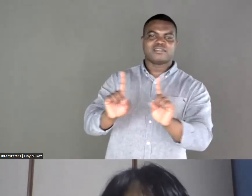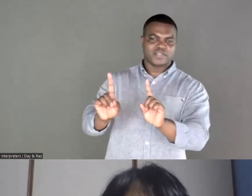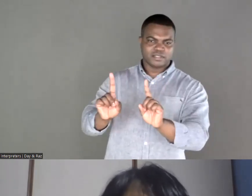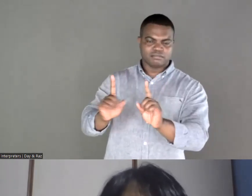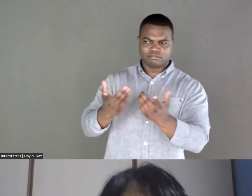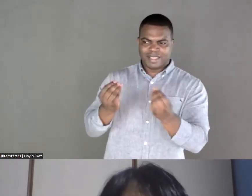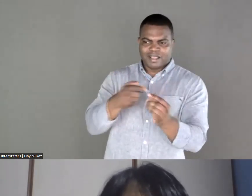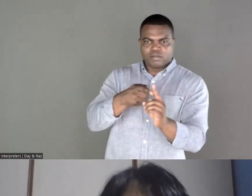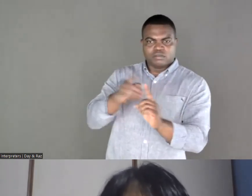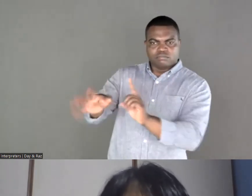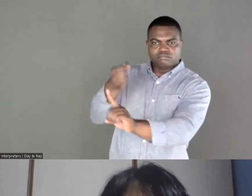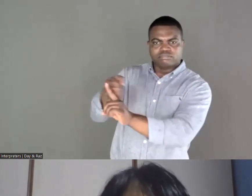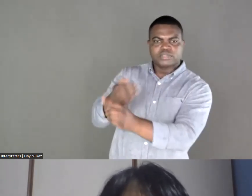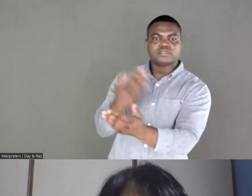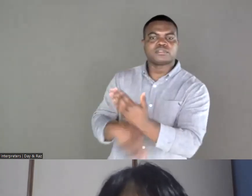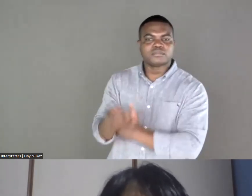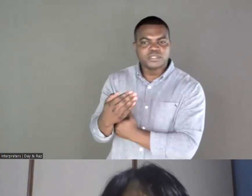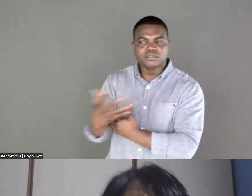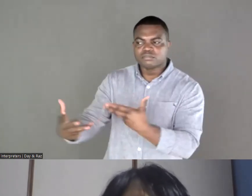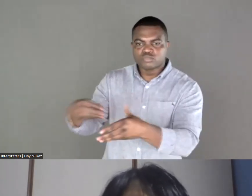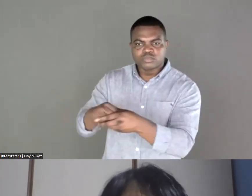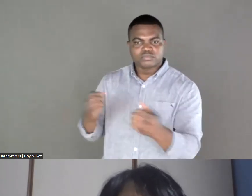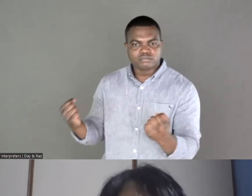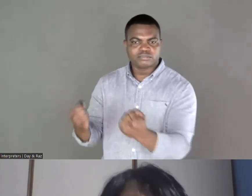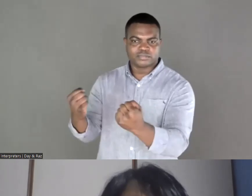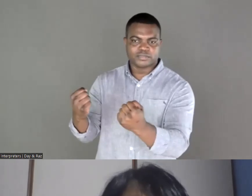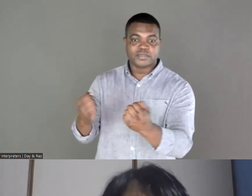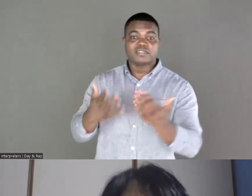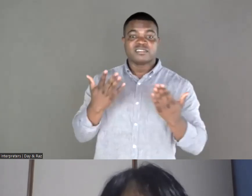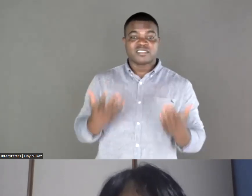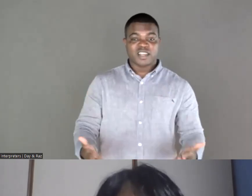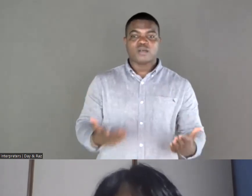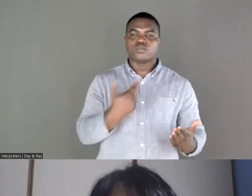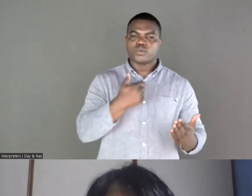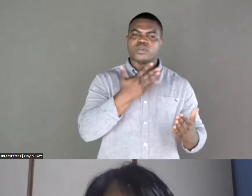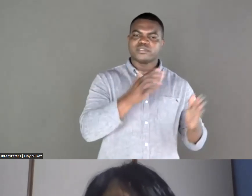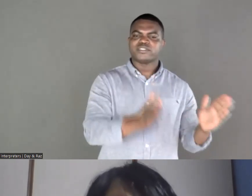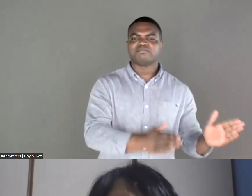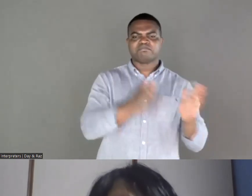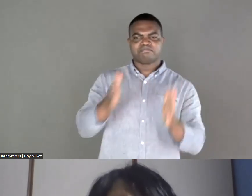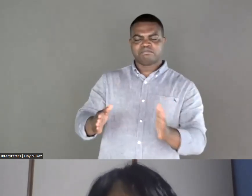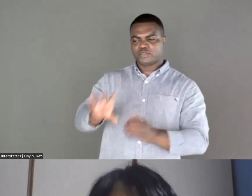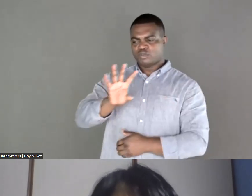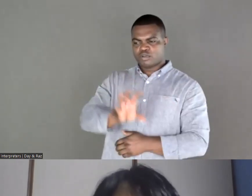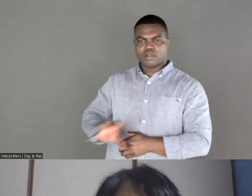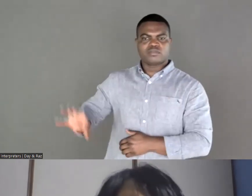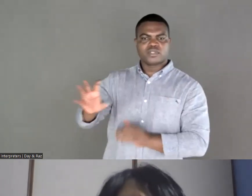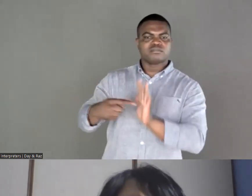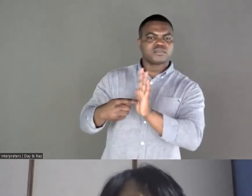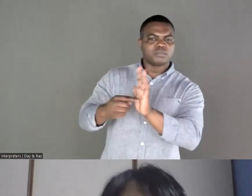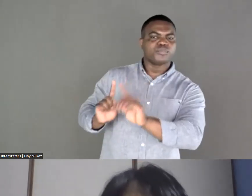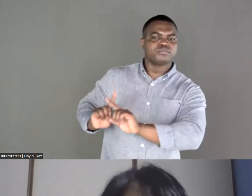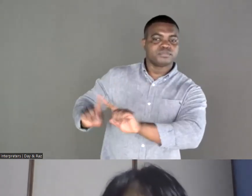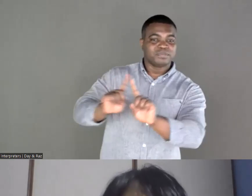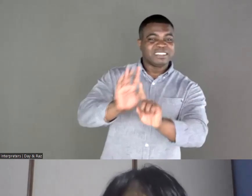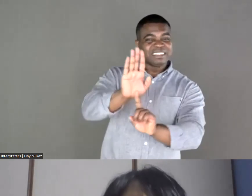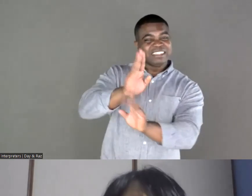I would like you to make sure to enable the interpretation, English interpretation, because